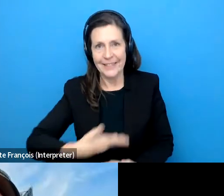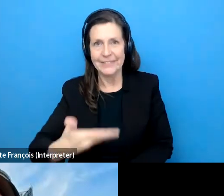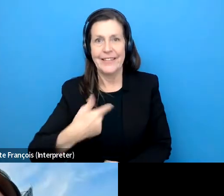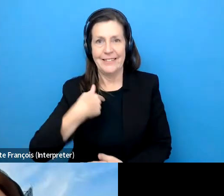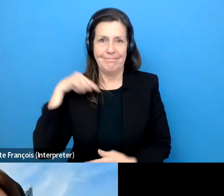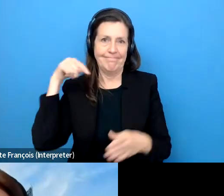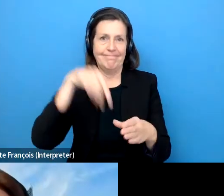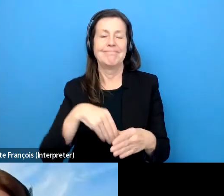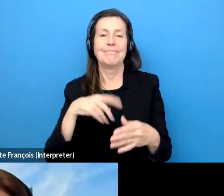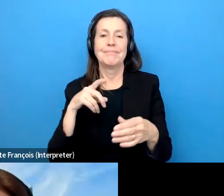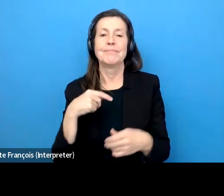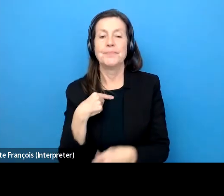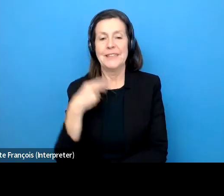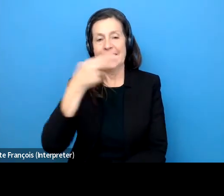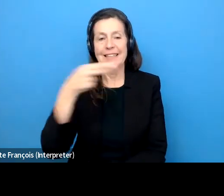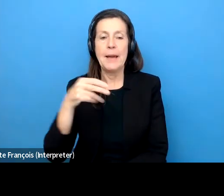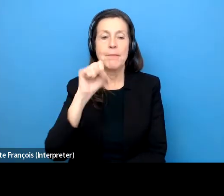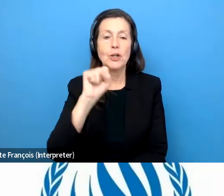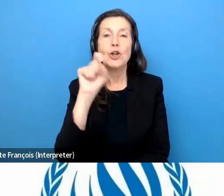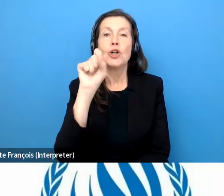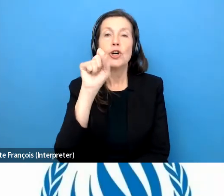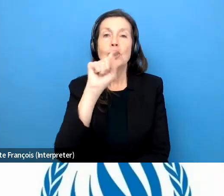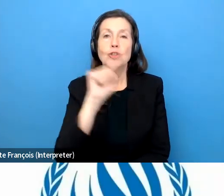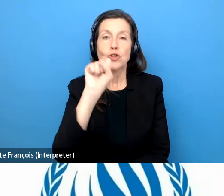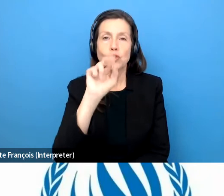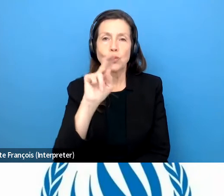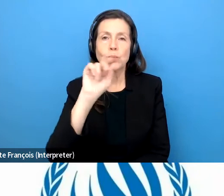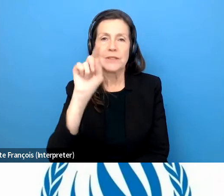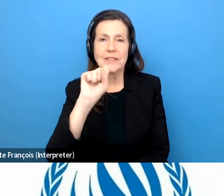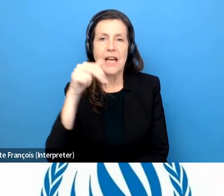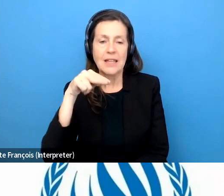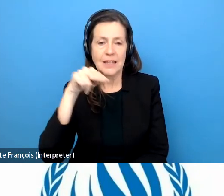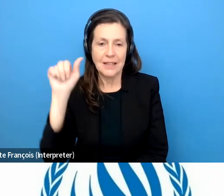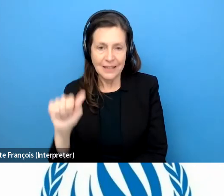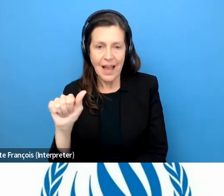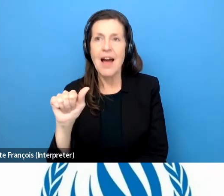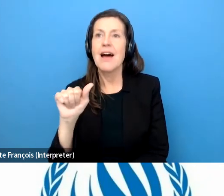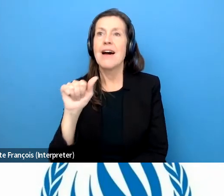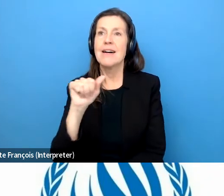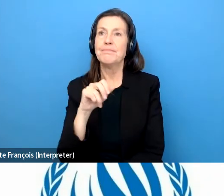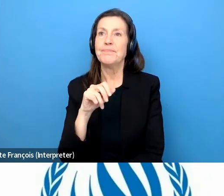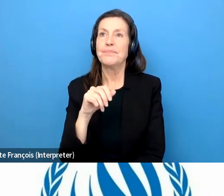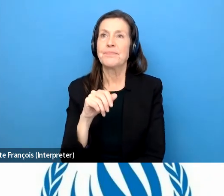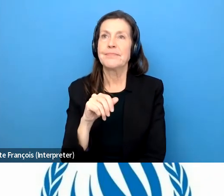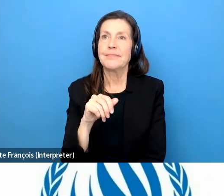My name is Szuszanna Felkal Janssen, and I'm representing the office of the EU antitrafficking coordinator.